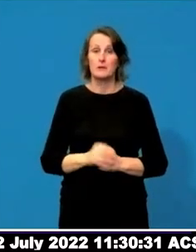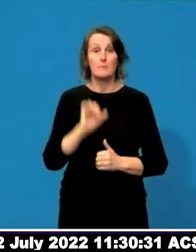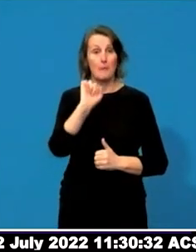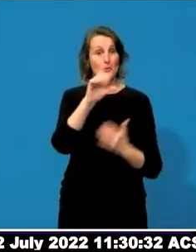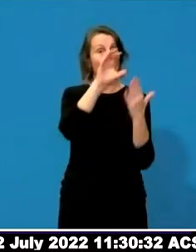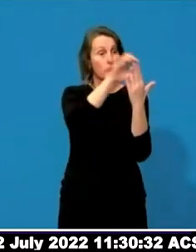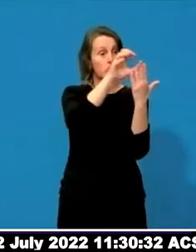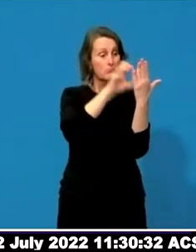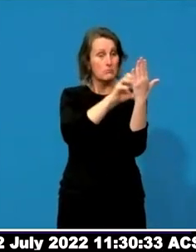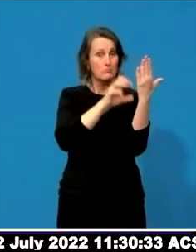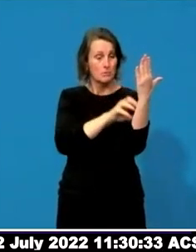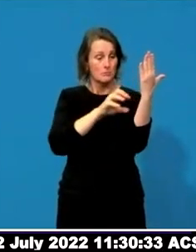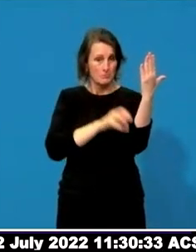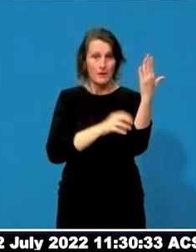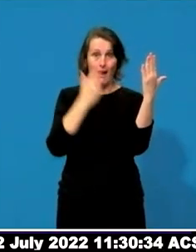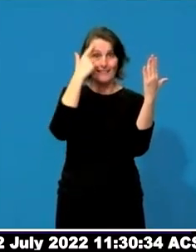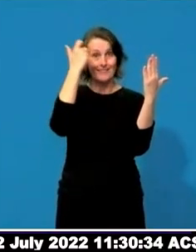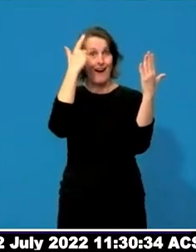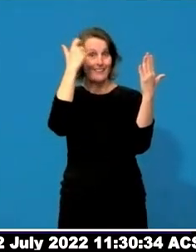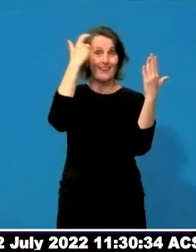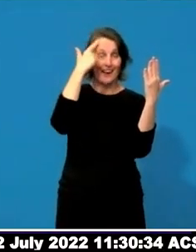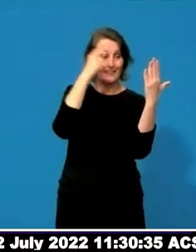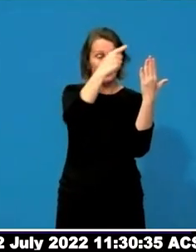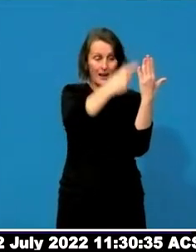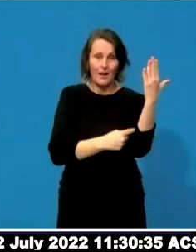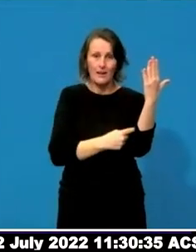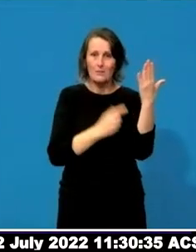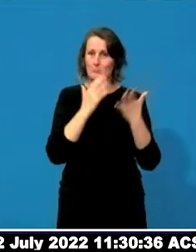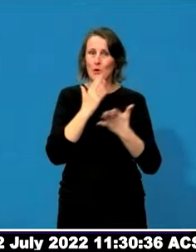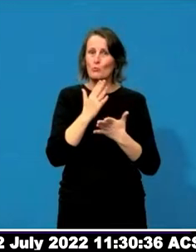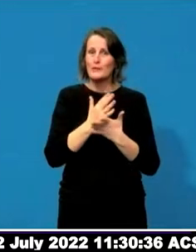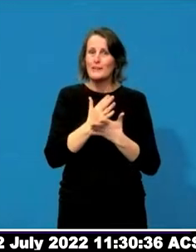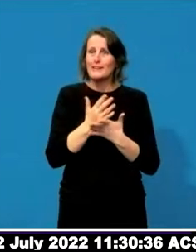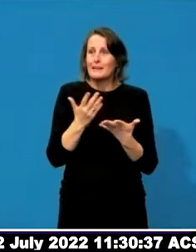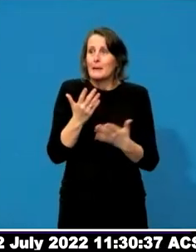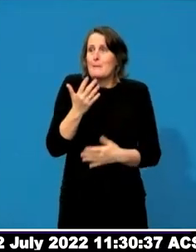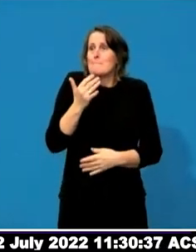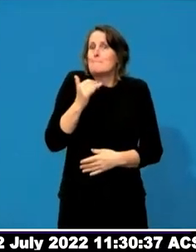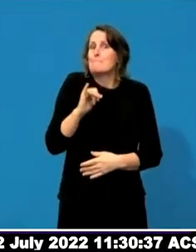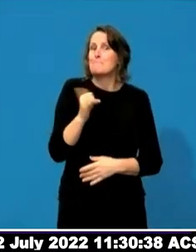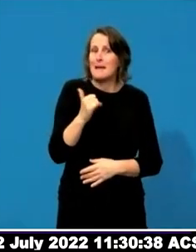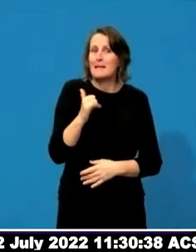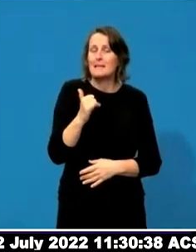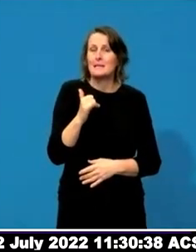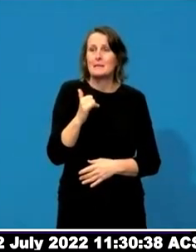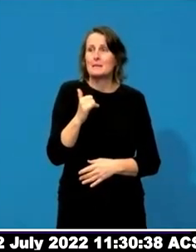it's effectively putting a bandaid on a much more fundamental organic problem